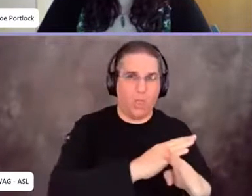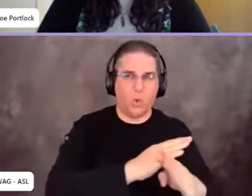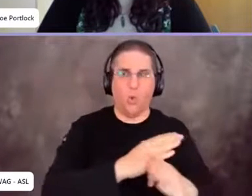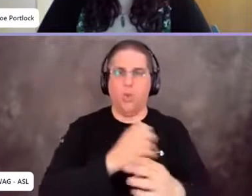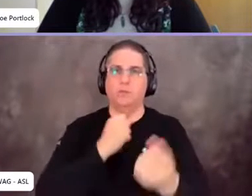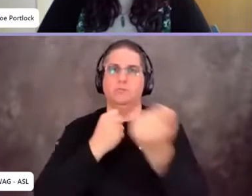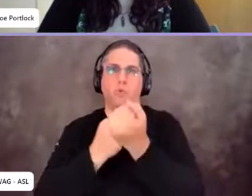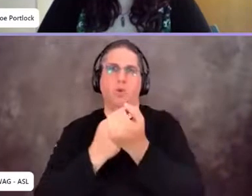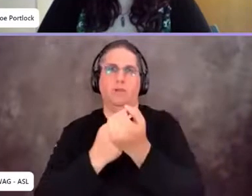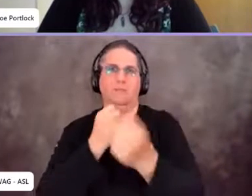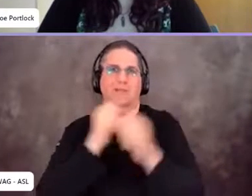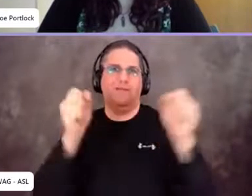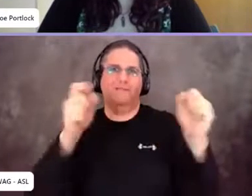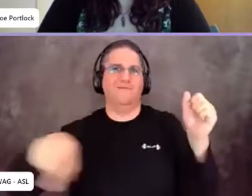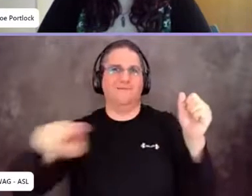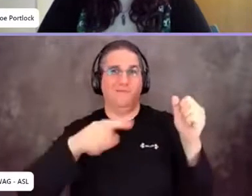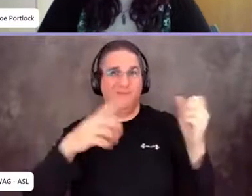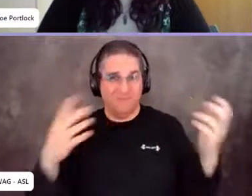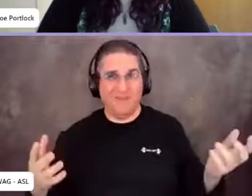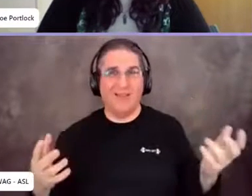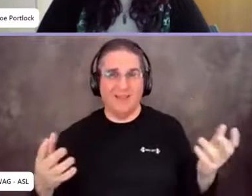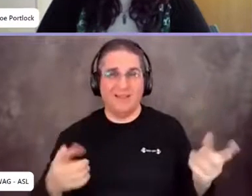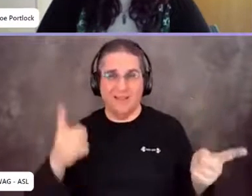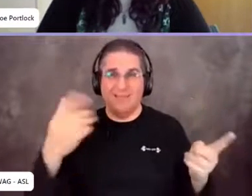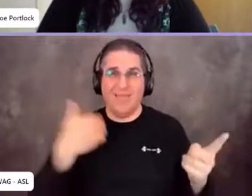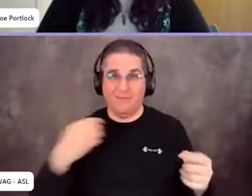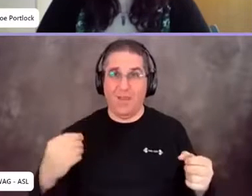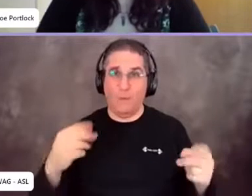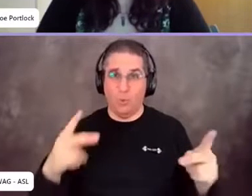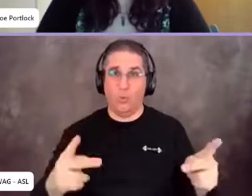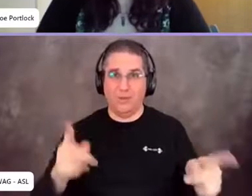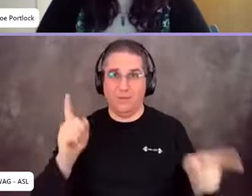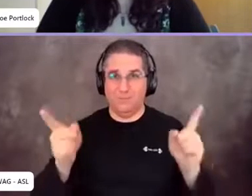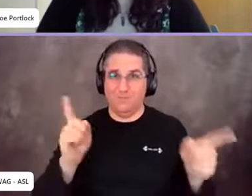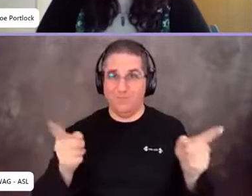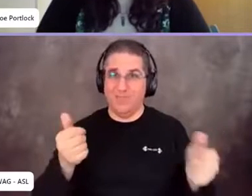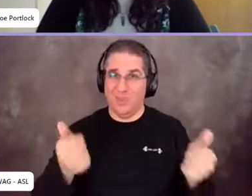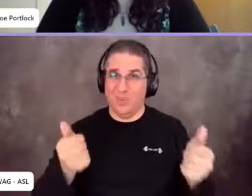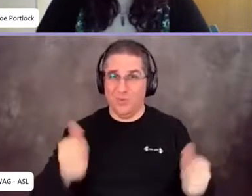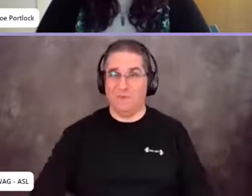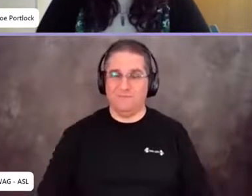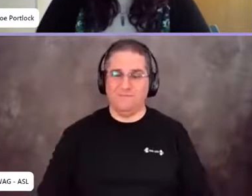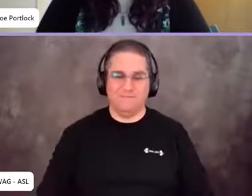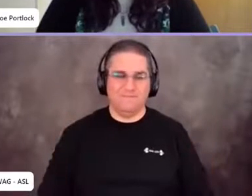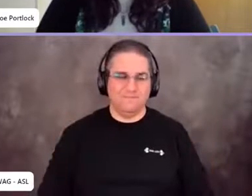but leadership and management led the opportunity of blocker and the opportunity of savior that folks like that